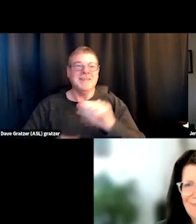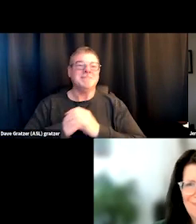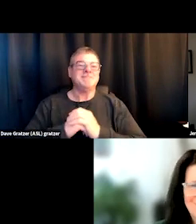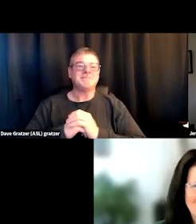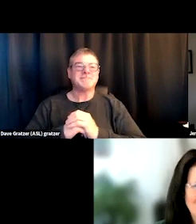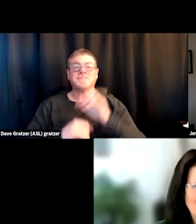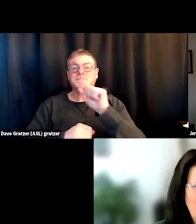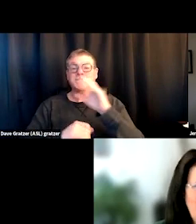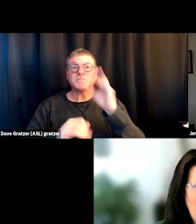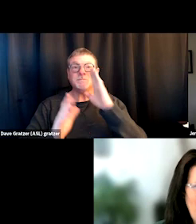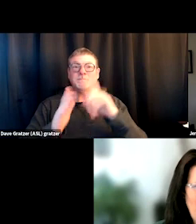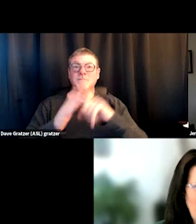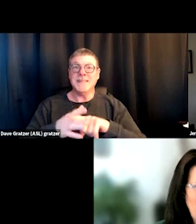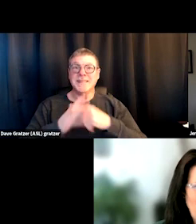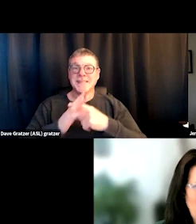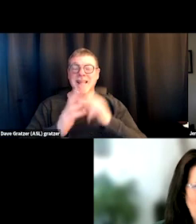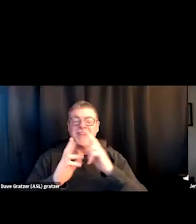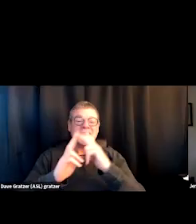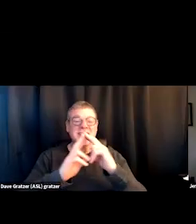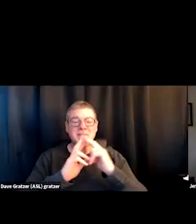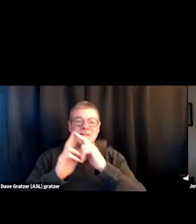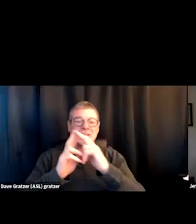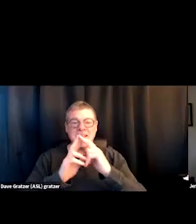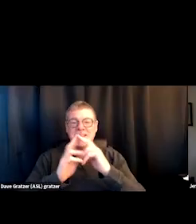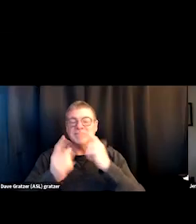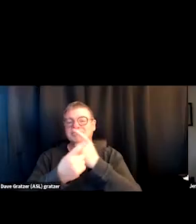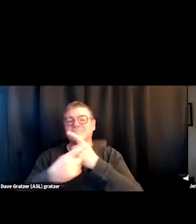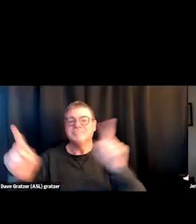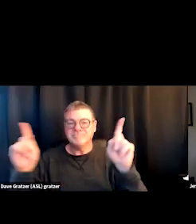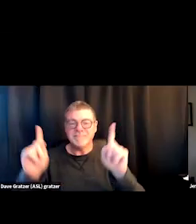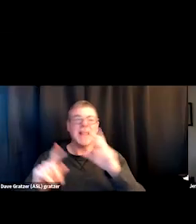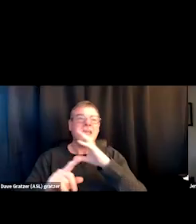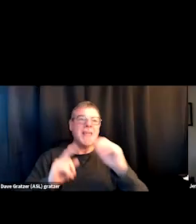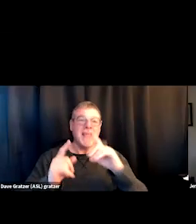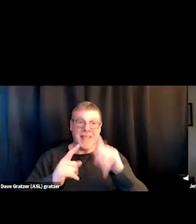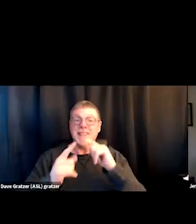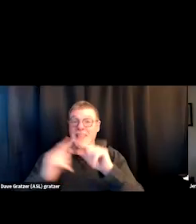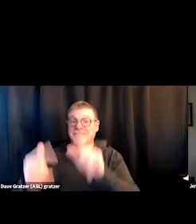So I'll start with just a couple of disclaimers and housekeepings, and then we'll turn it over to the team.